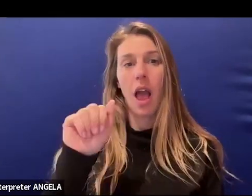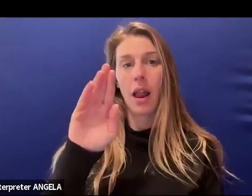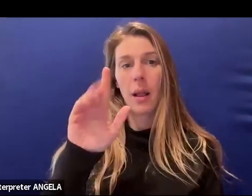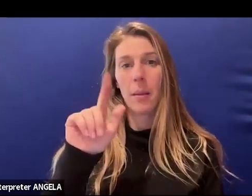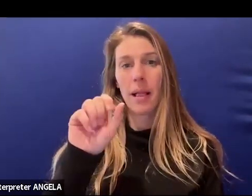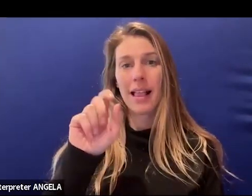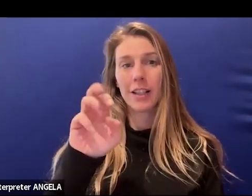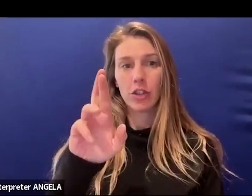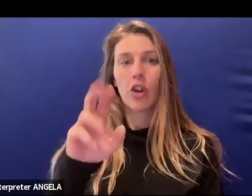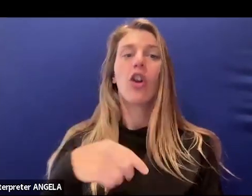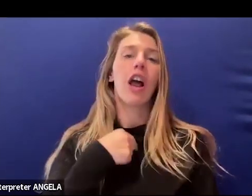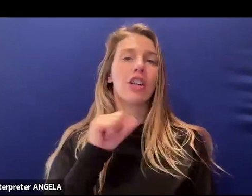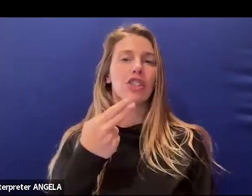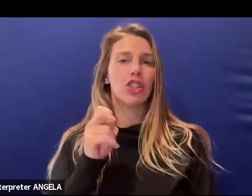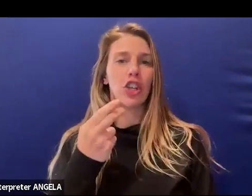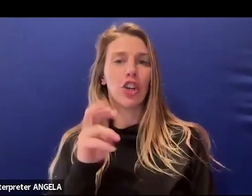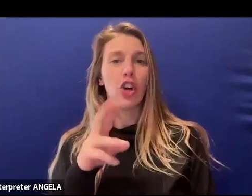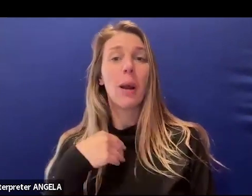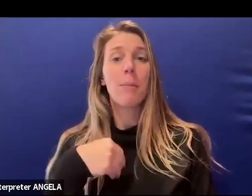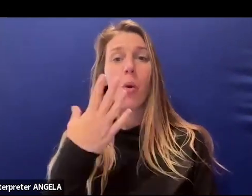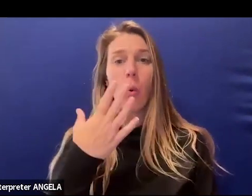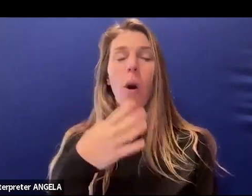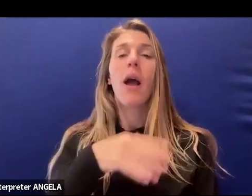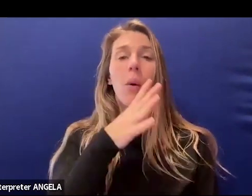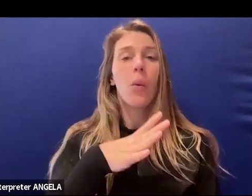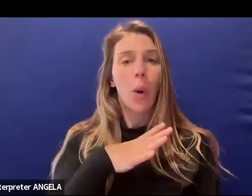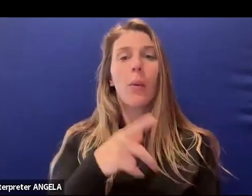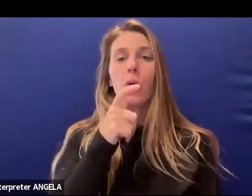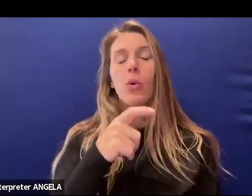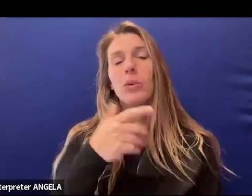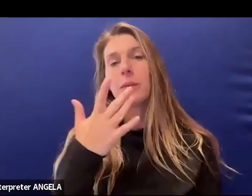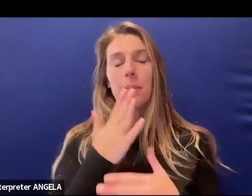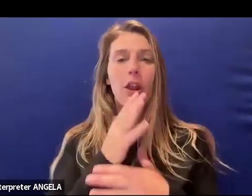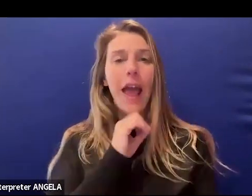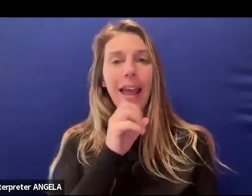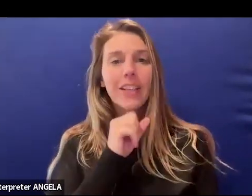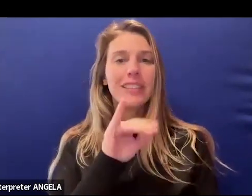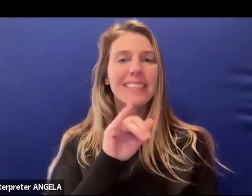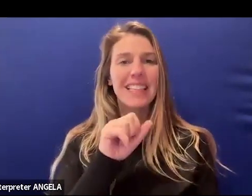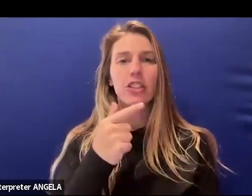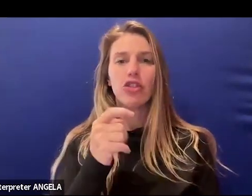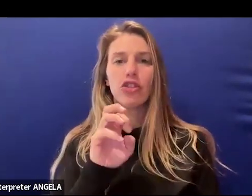I use she/her pronouns. I am a White cisgendered woman who's middle-aged, and behind me